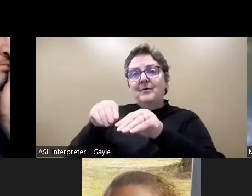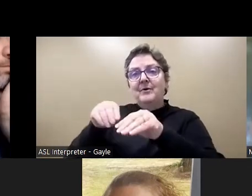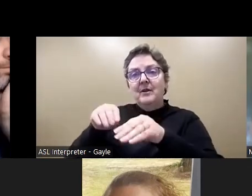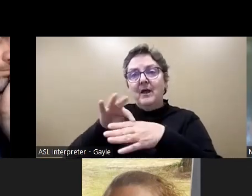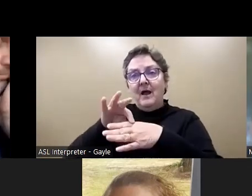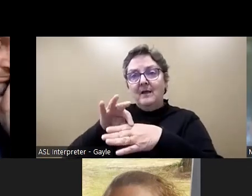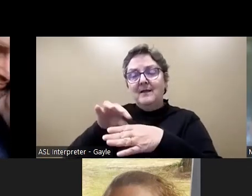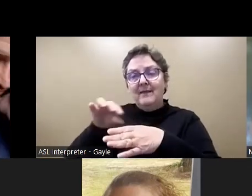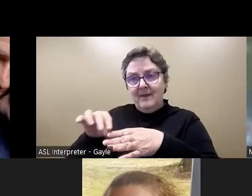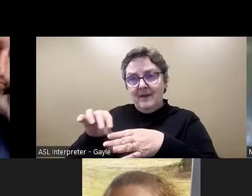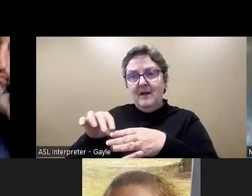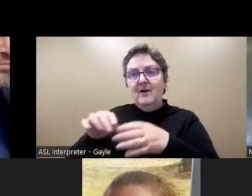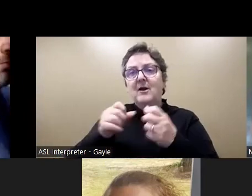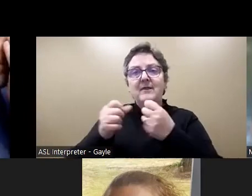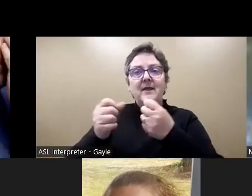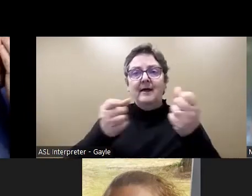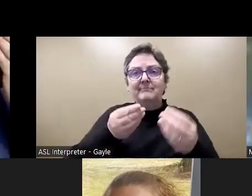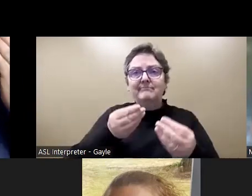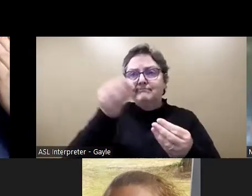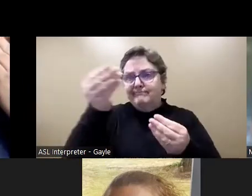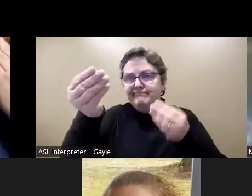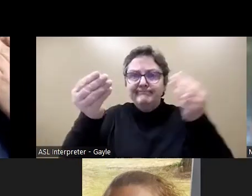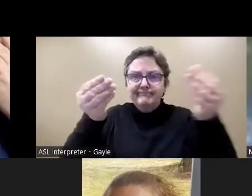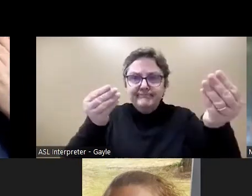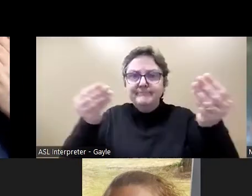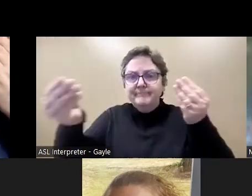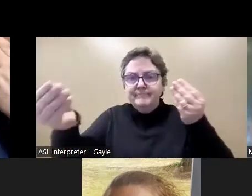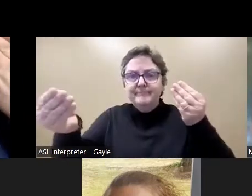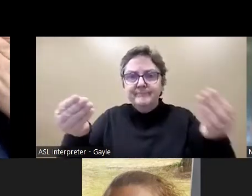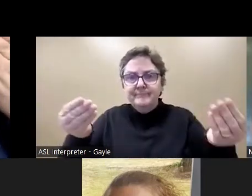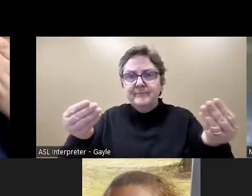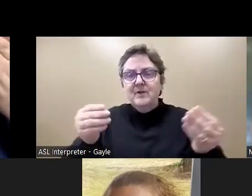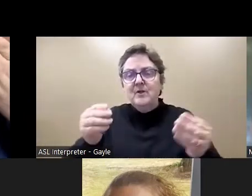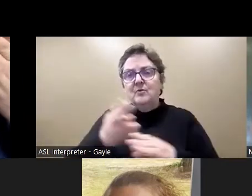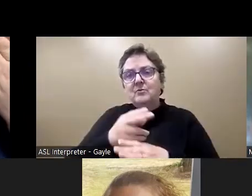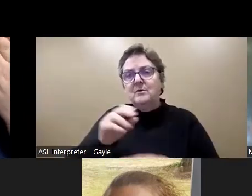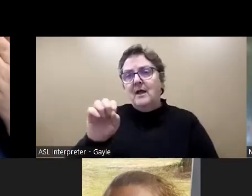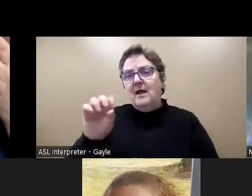And although our main scope of work for this project